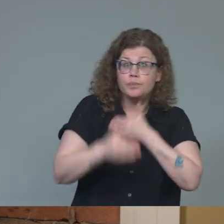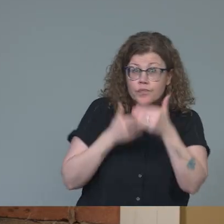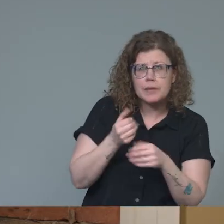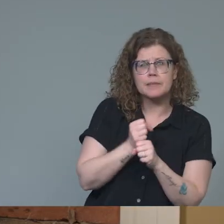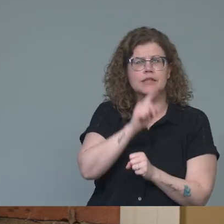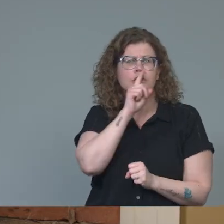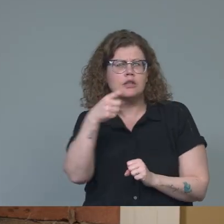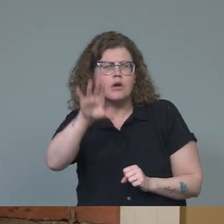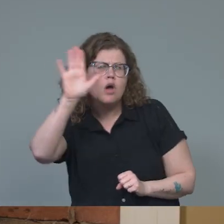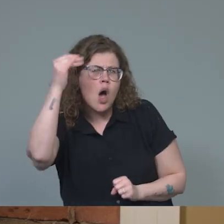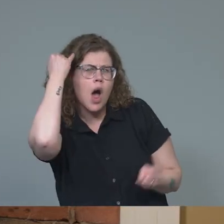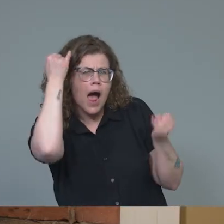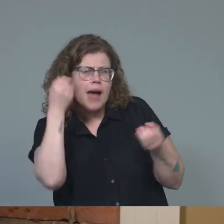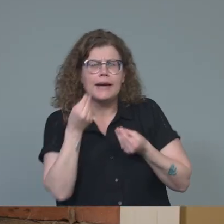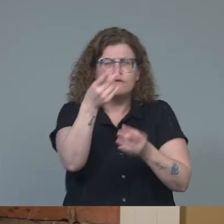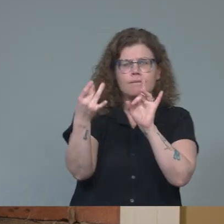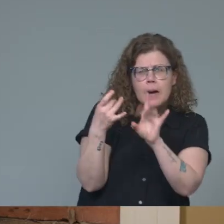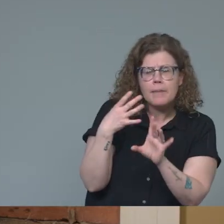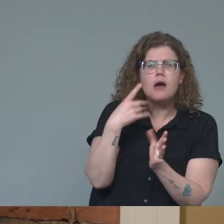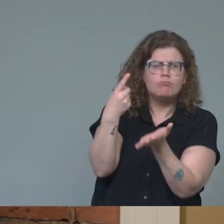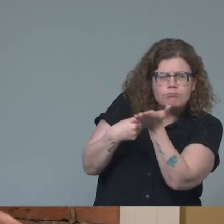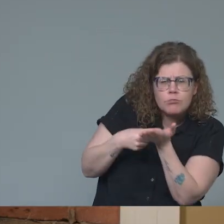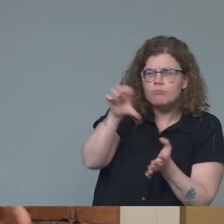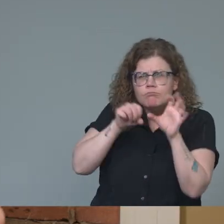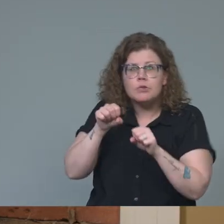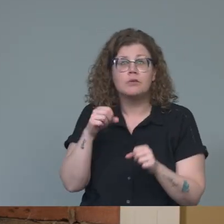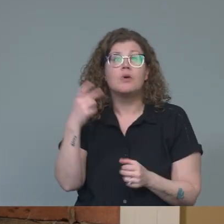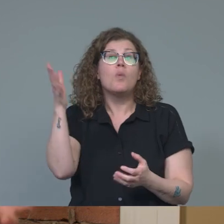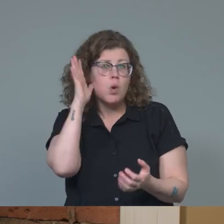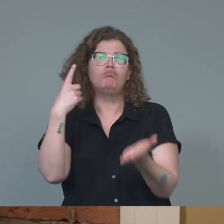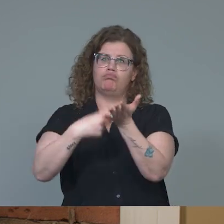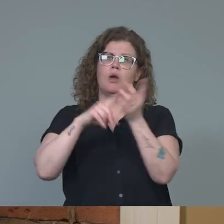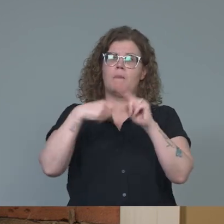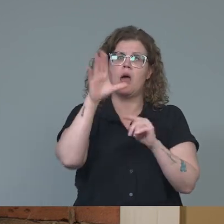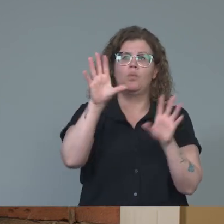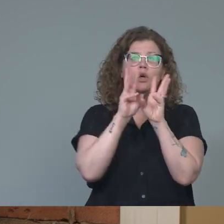going to be walking by it? Who is it for, and how can the art effectively serve the